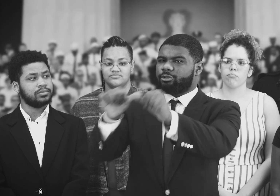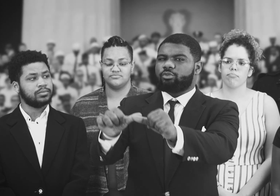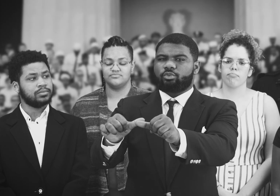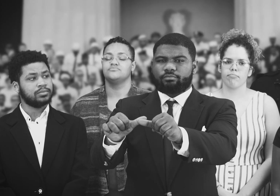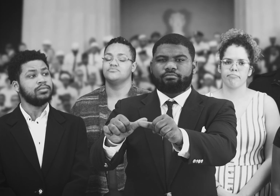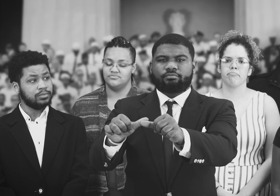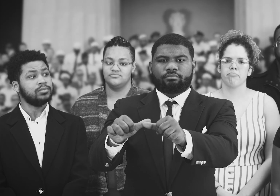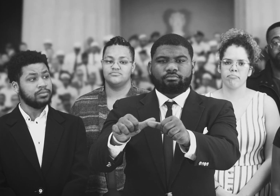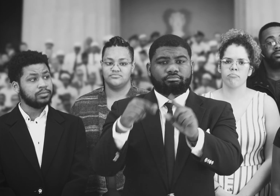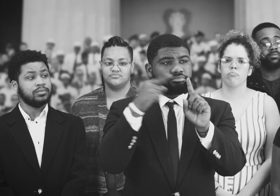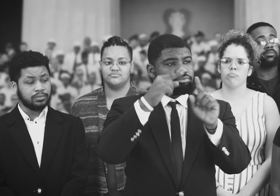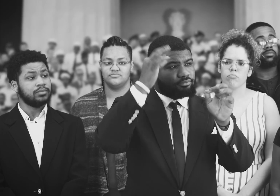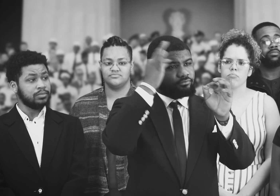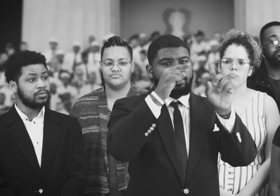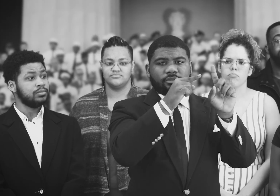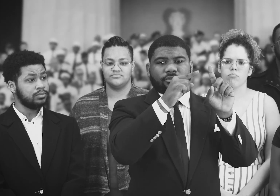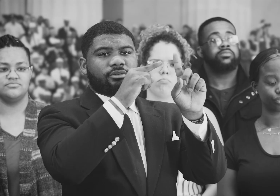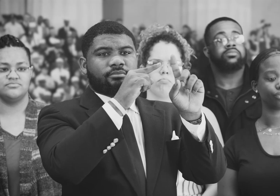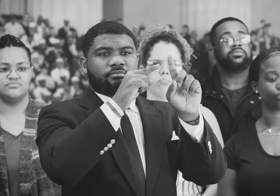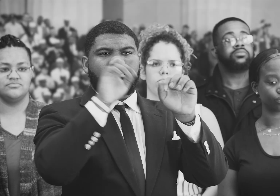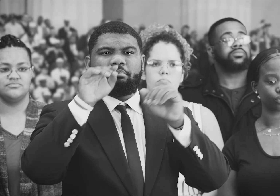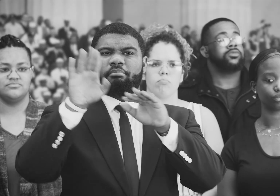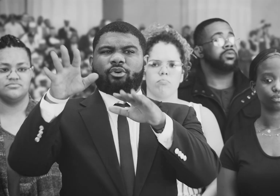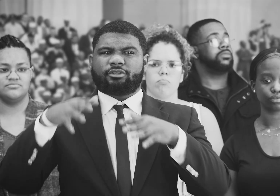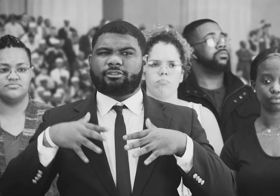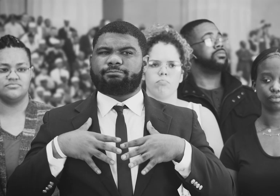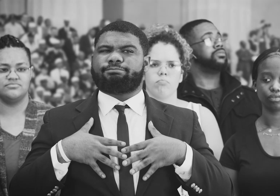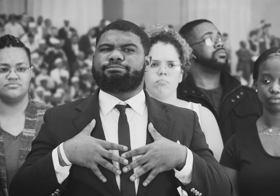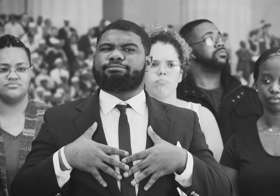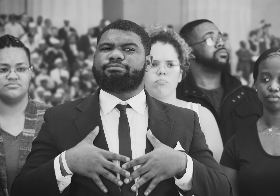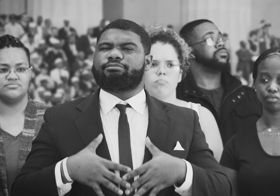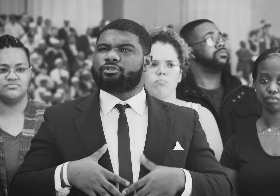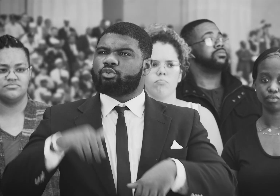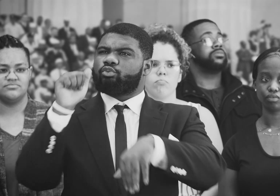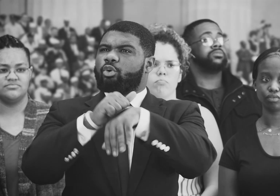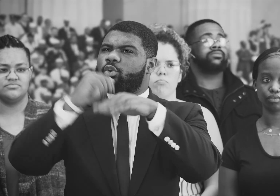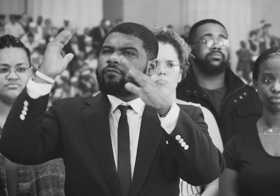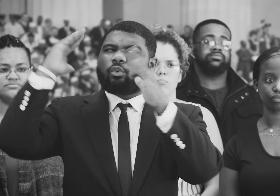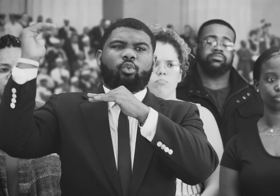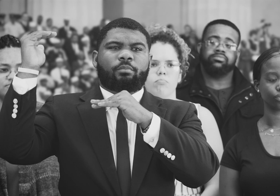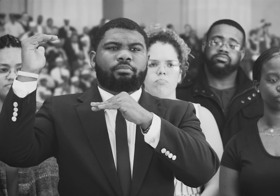With this faith we will be able to hew out of the mountain of despair a stone of hope.